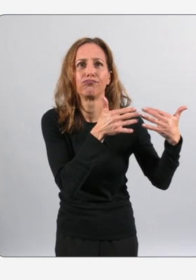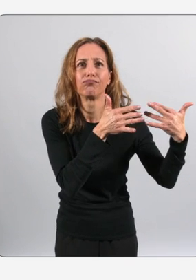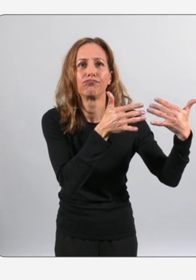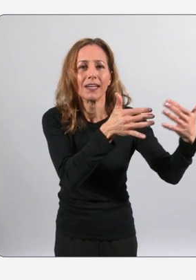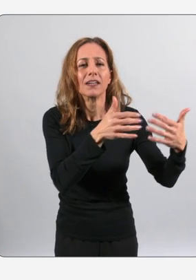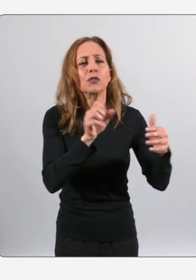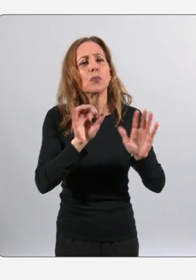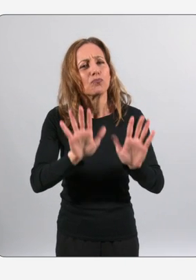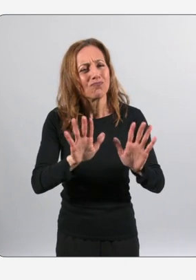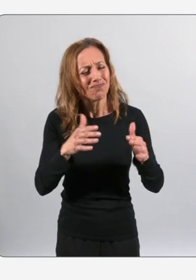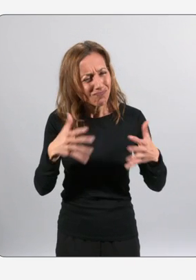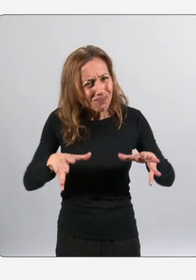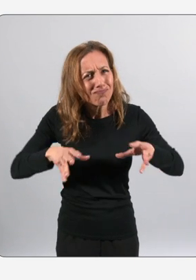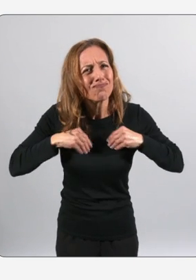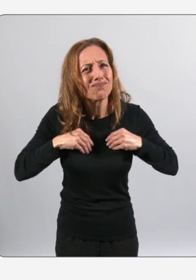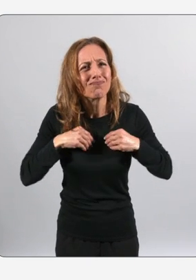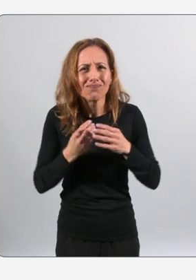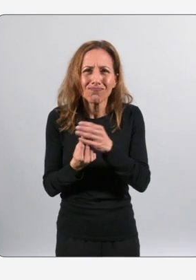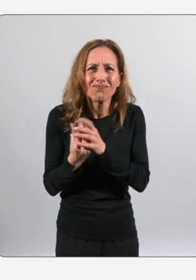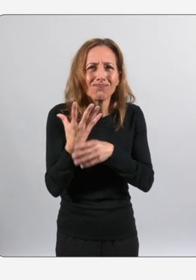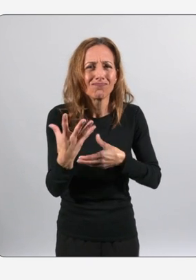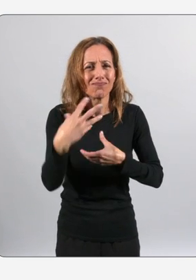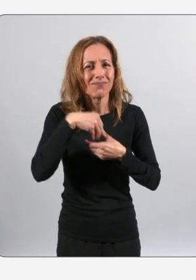Both the technology, as well as the culture that can support it.